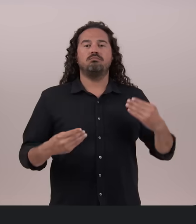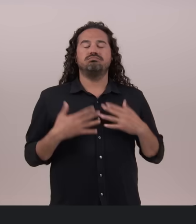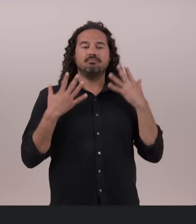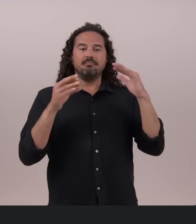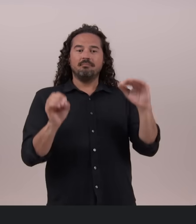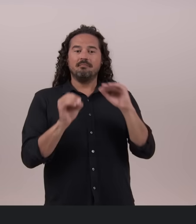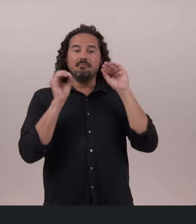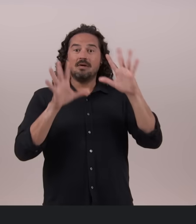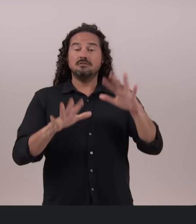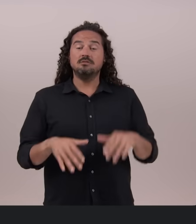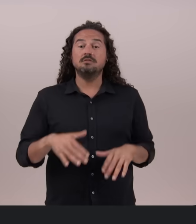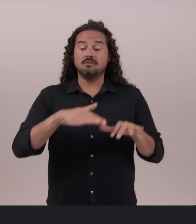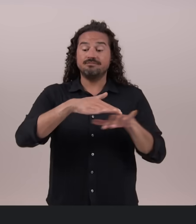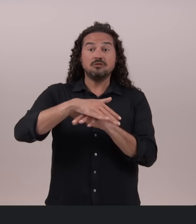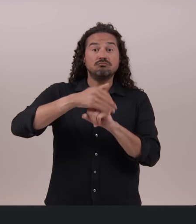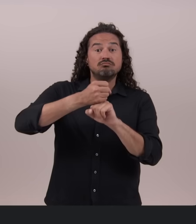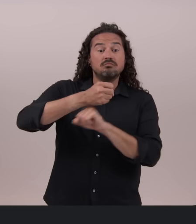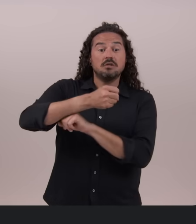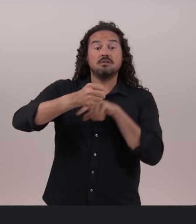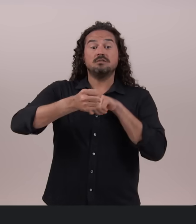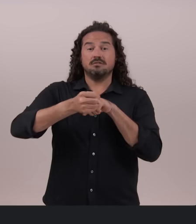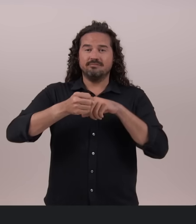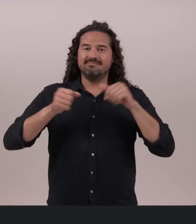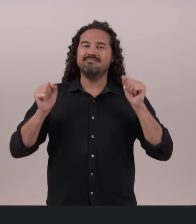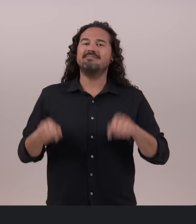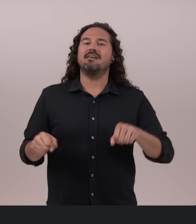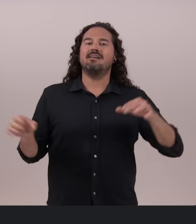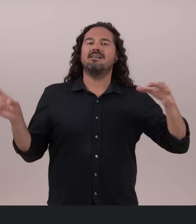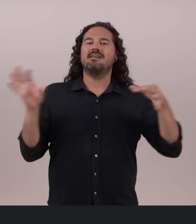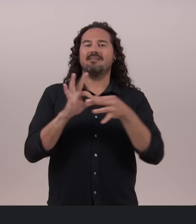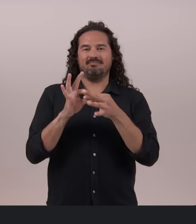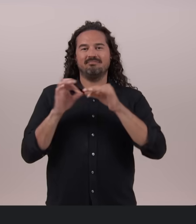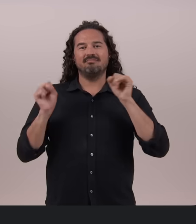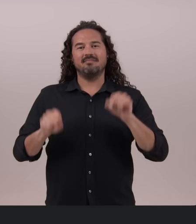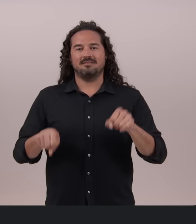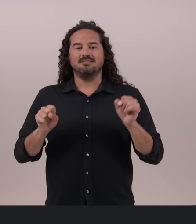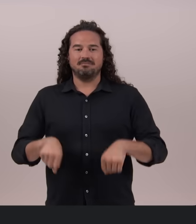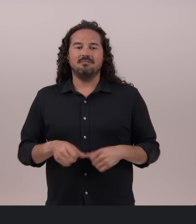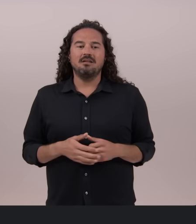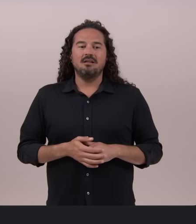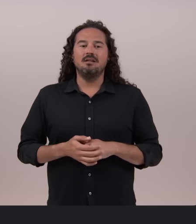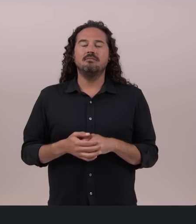makes it all possible. We're working up and down the stack to help you build.